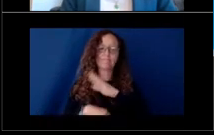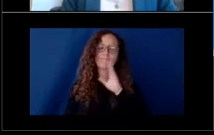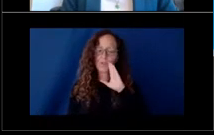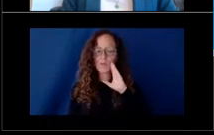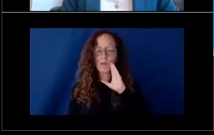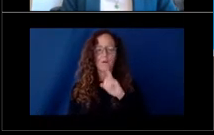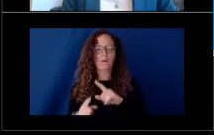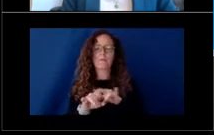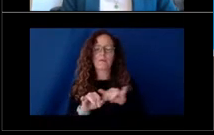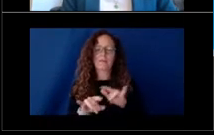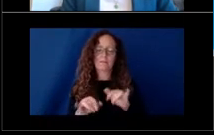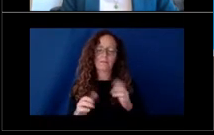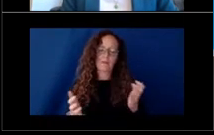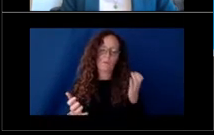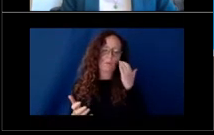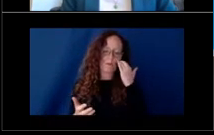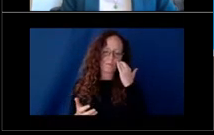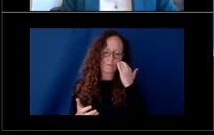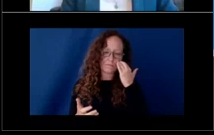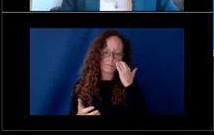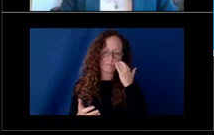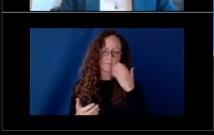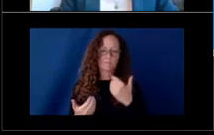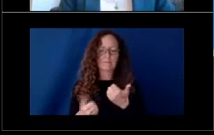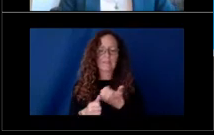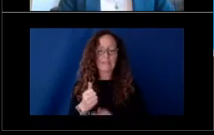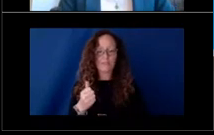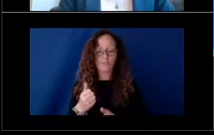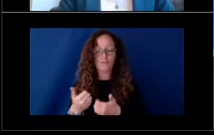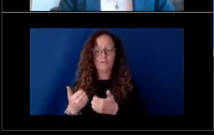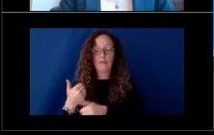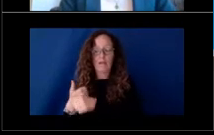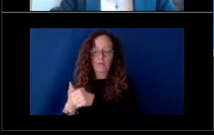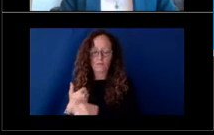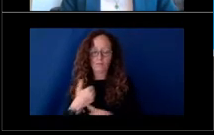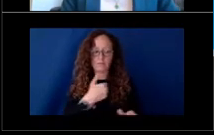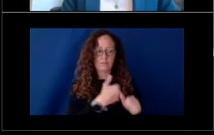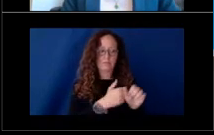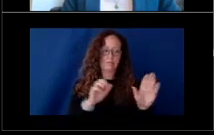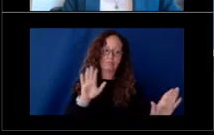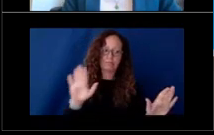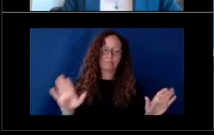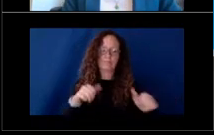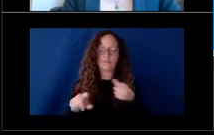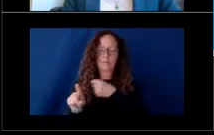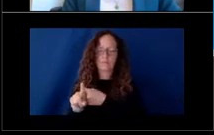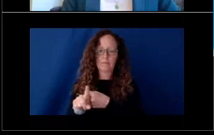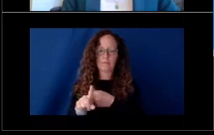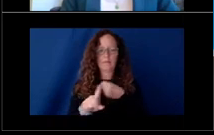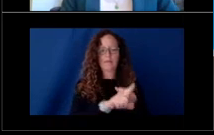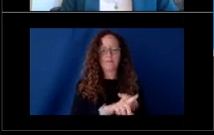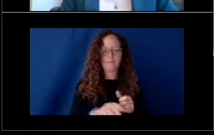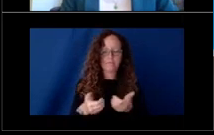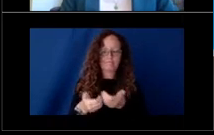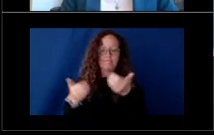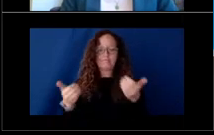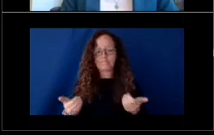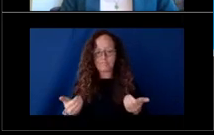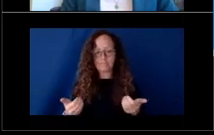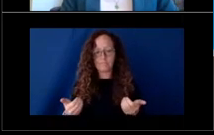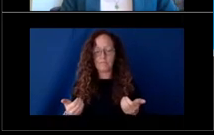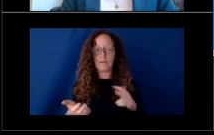cognizant of each individual hazard’s impact. Not to say that we won't look into it in the future,